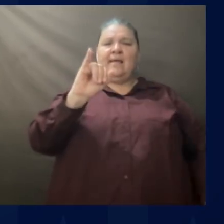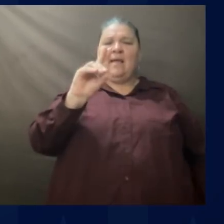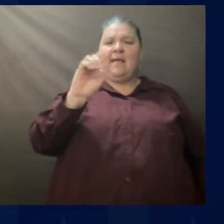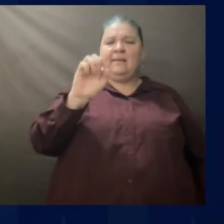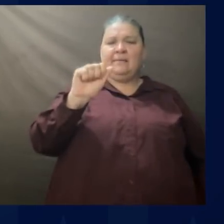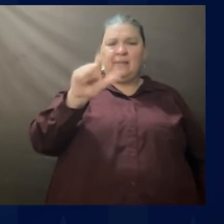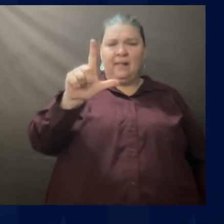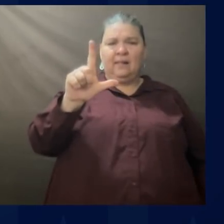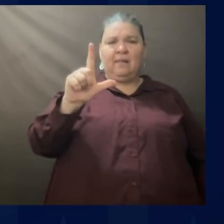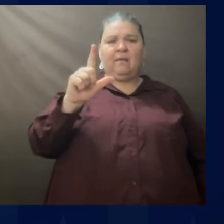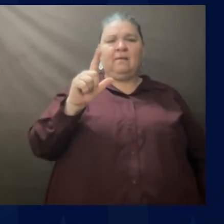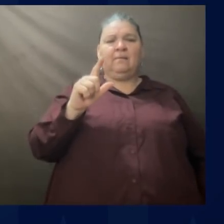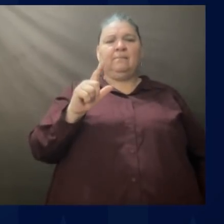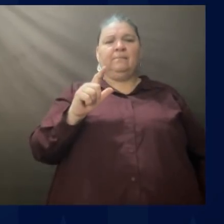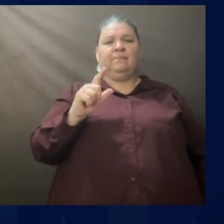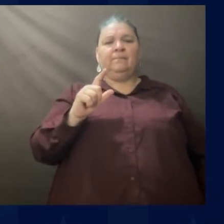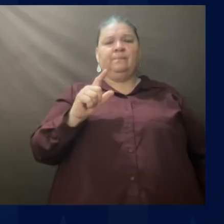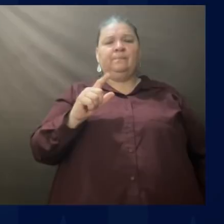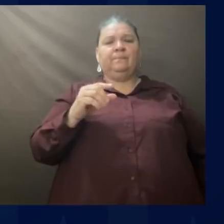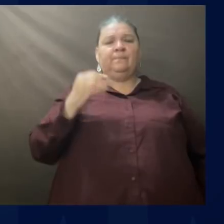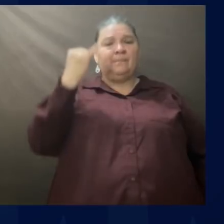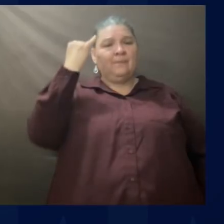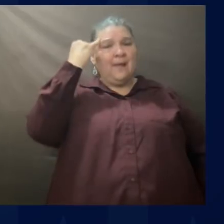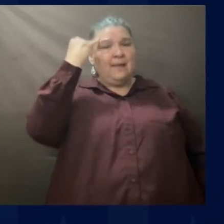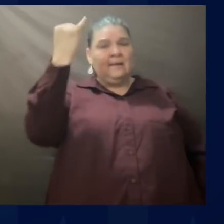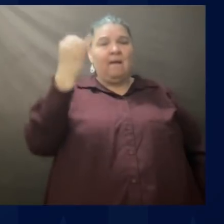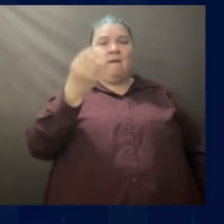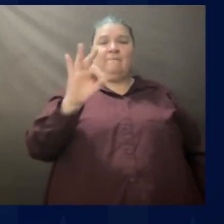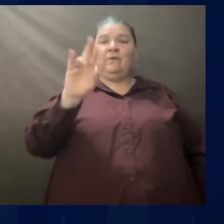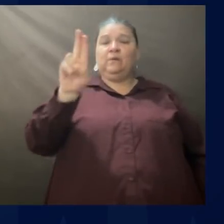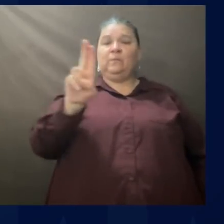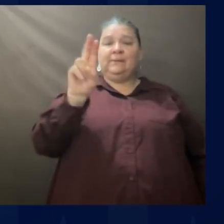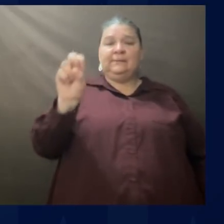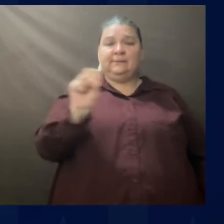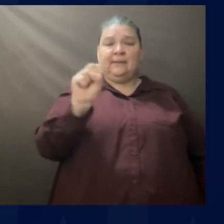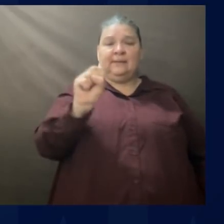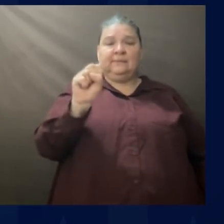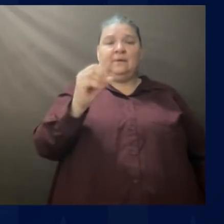And today, as a nation, we undertake a sacred ritual: